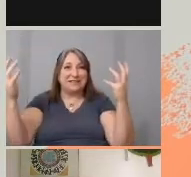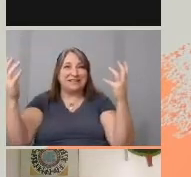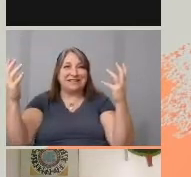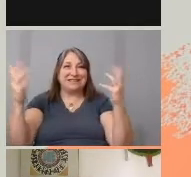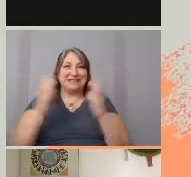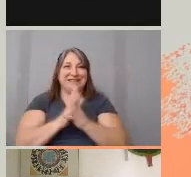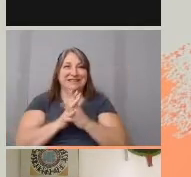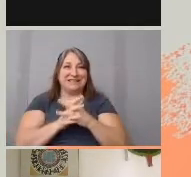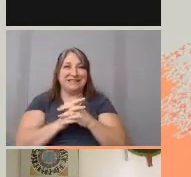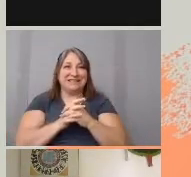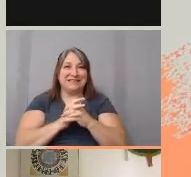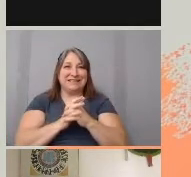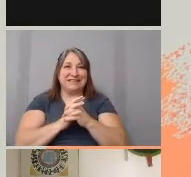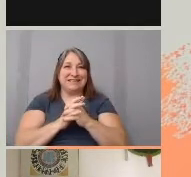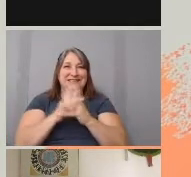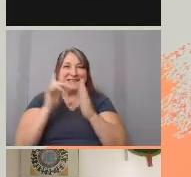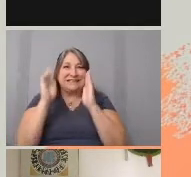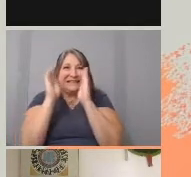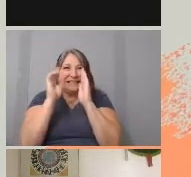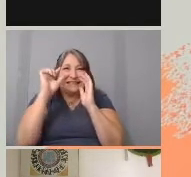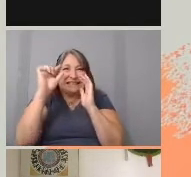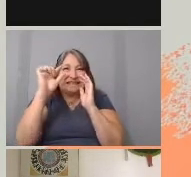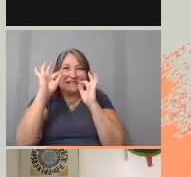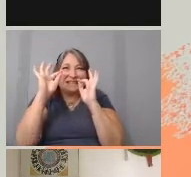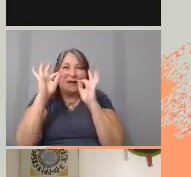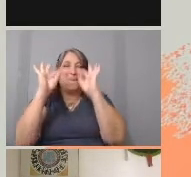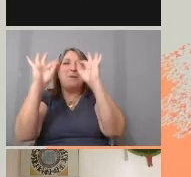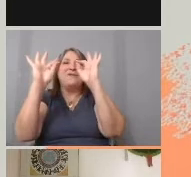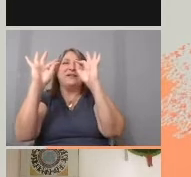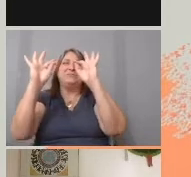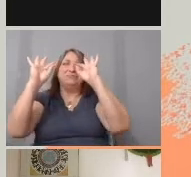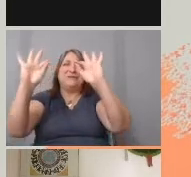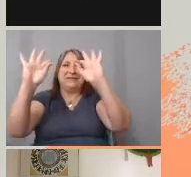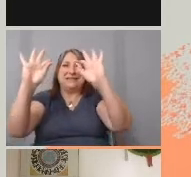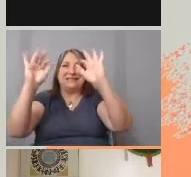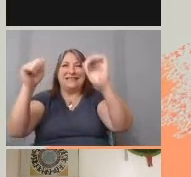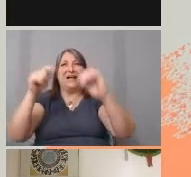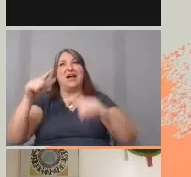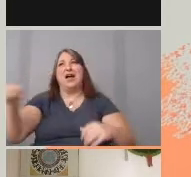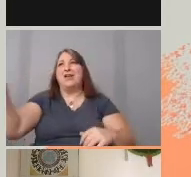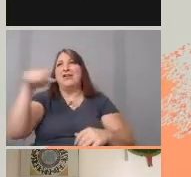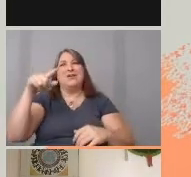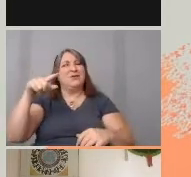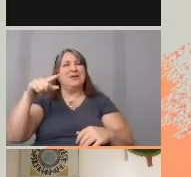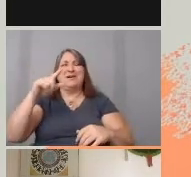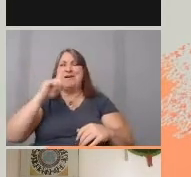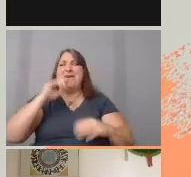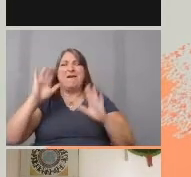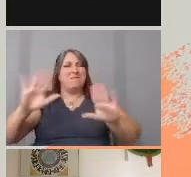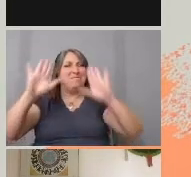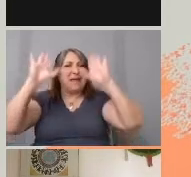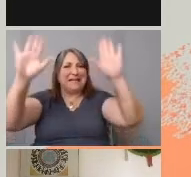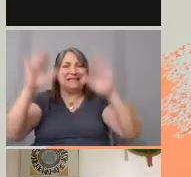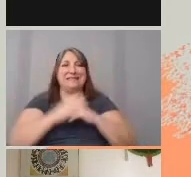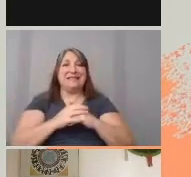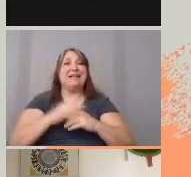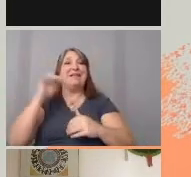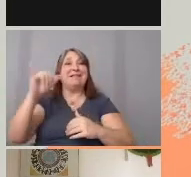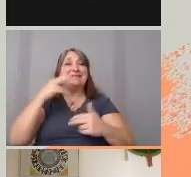A little bit less there, oh, perfect. You guys are amazing, okay. So this is a slide that summarizes